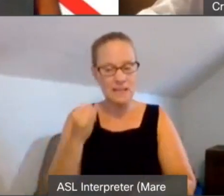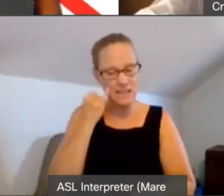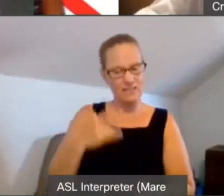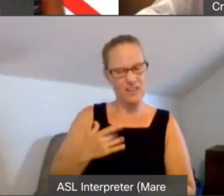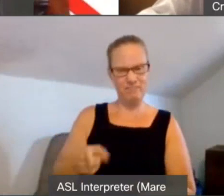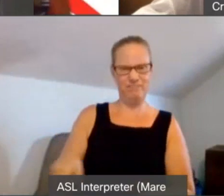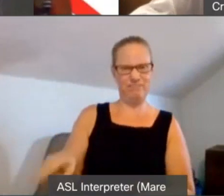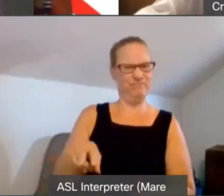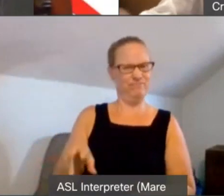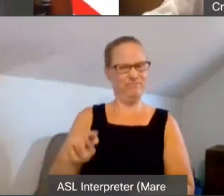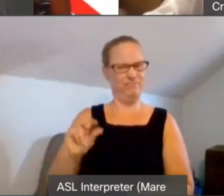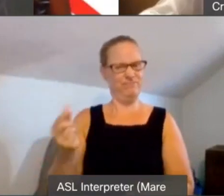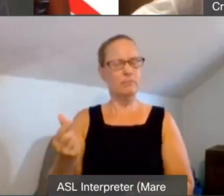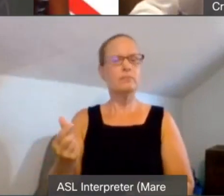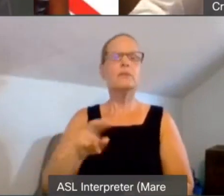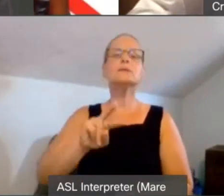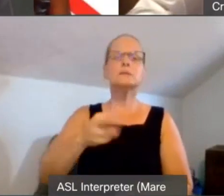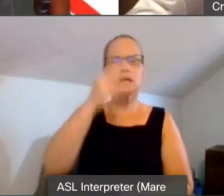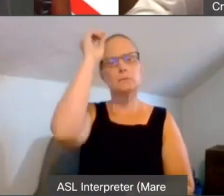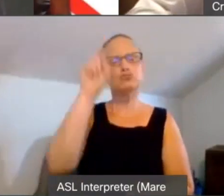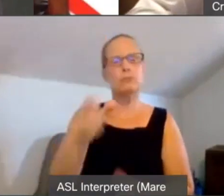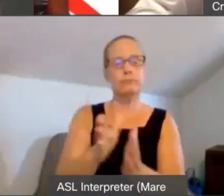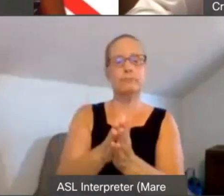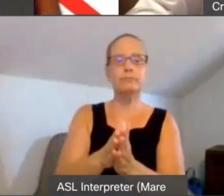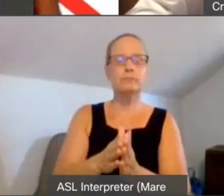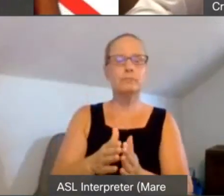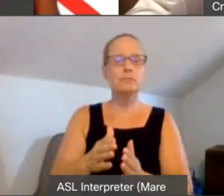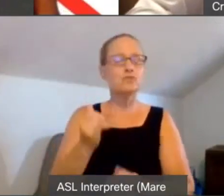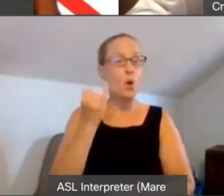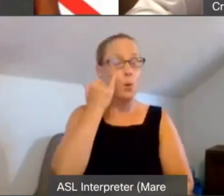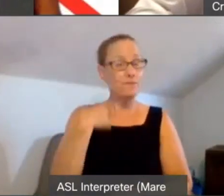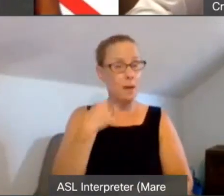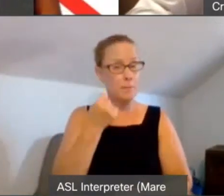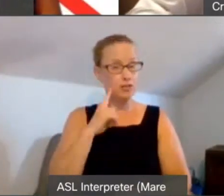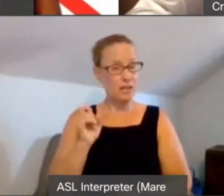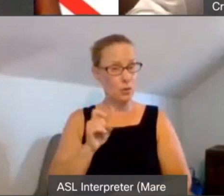so this question is if I'm understanding the question correctly says, does this mean